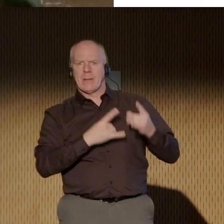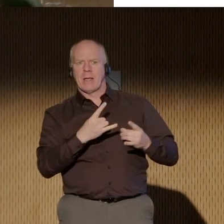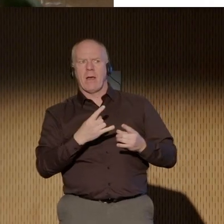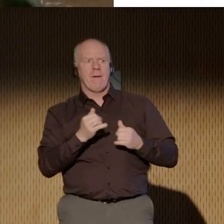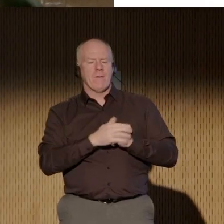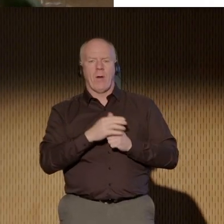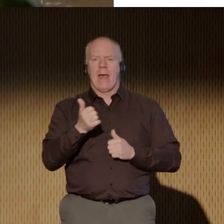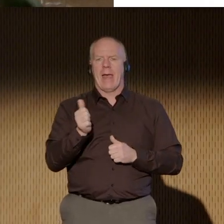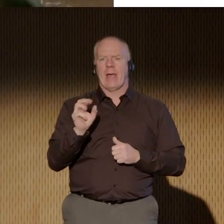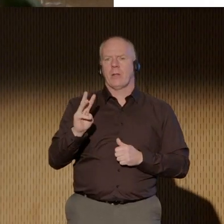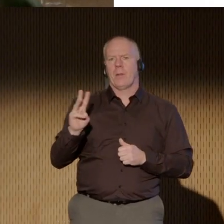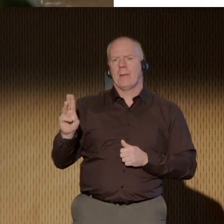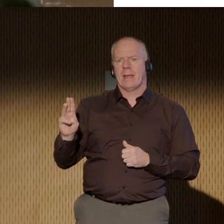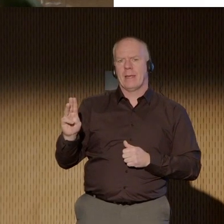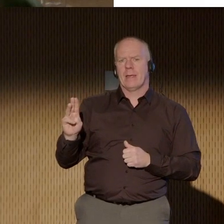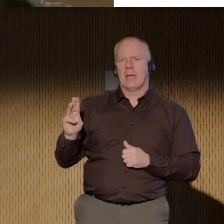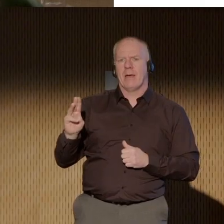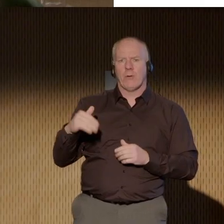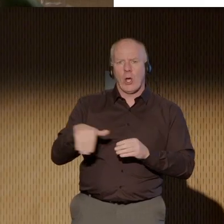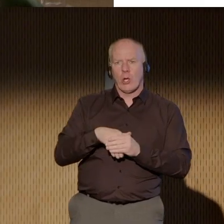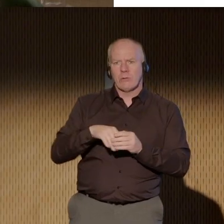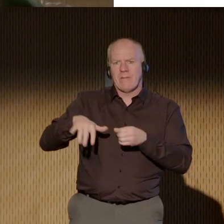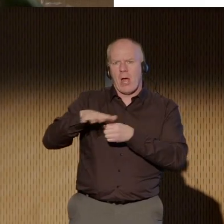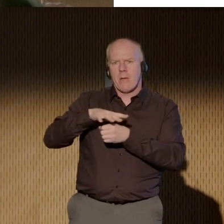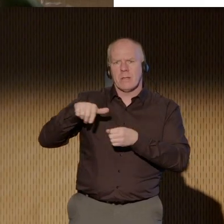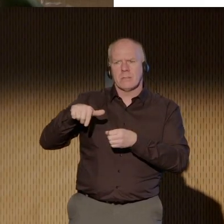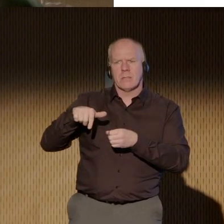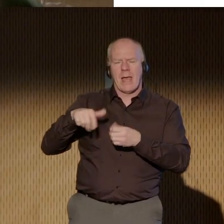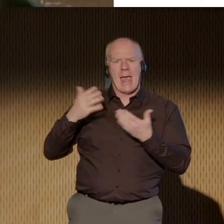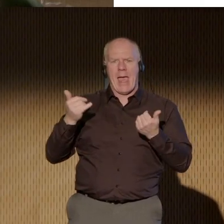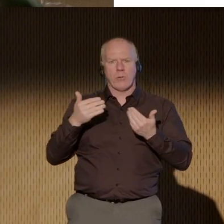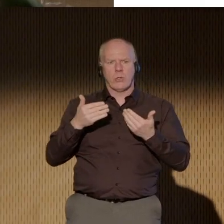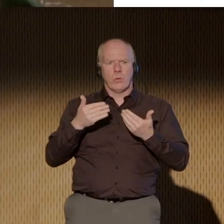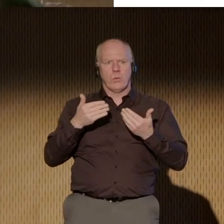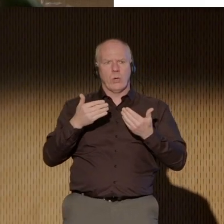and in terms of that inclusive space as well, and how do we decipher that off and how do we look at